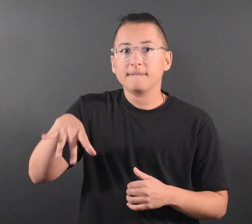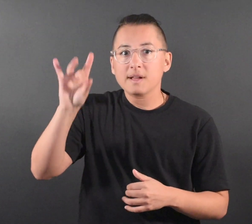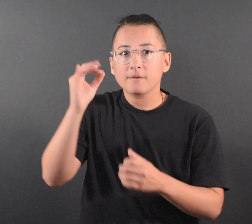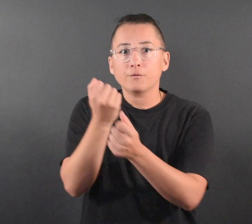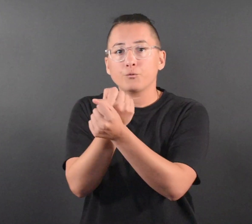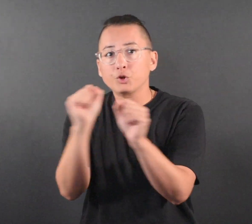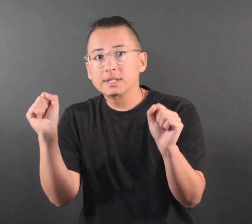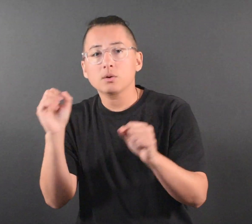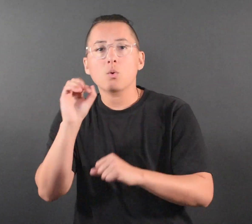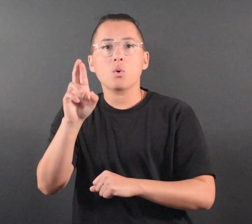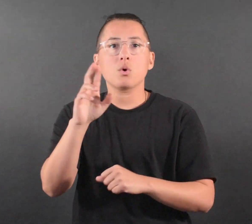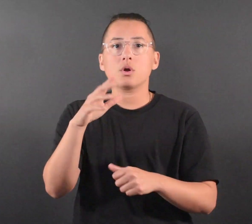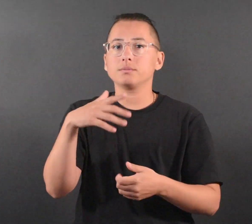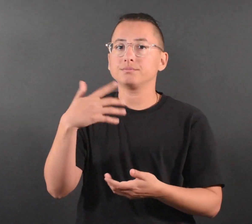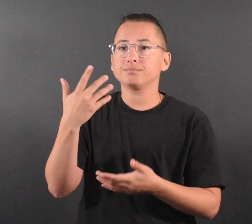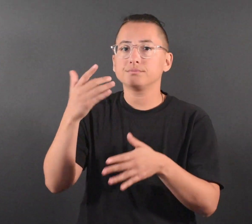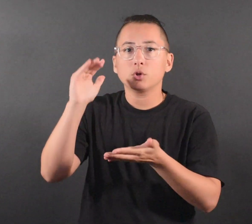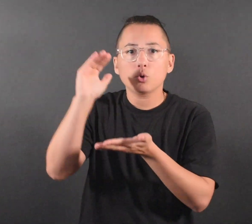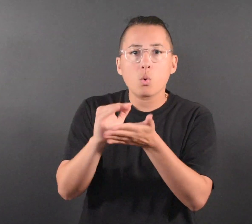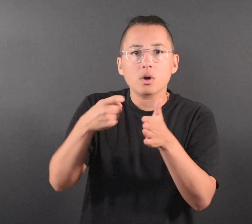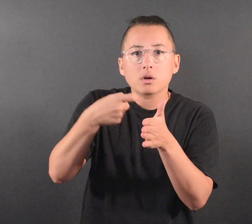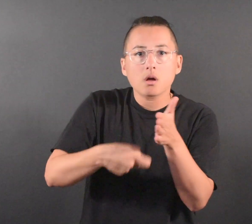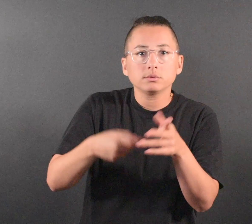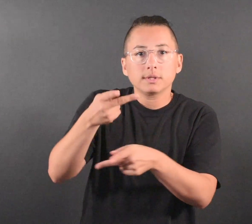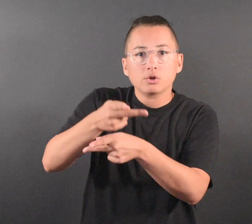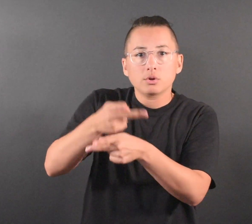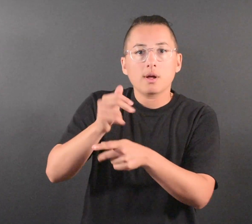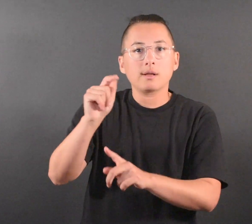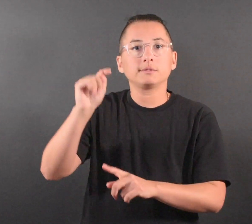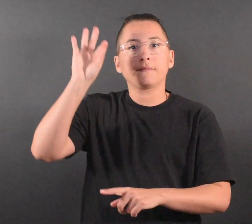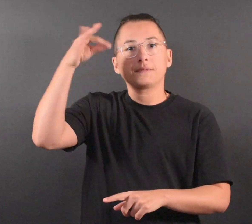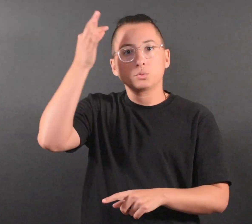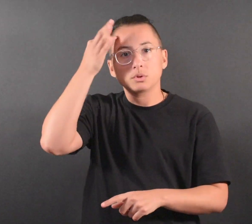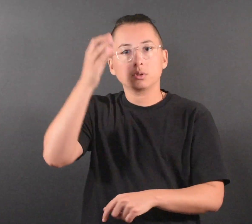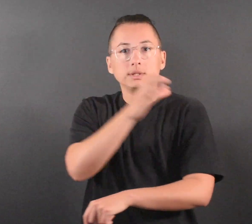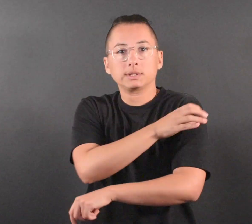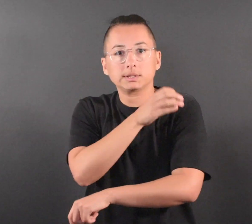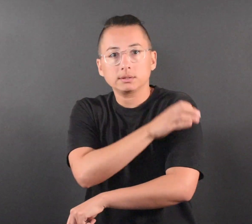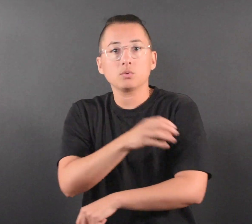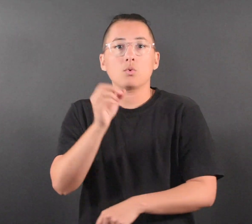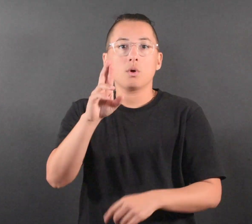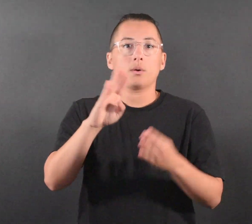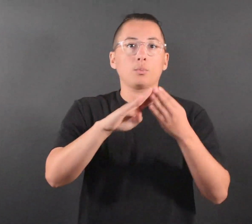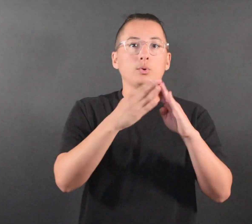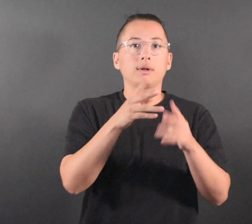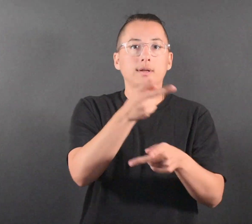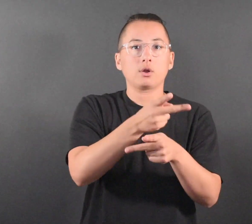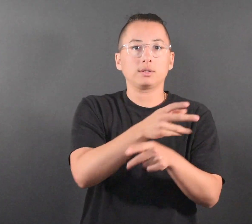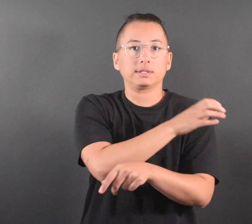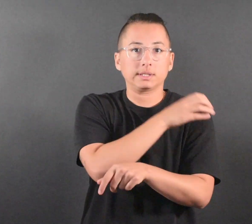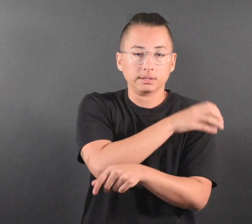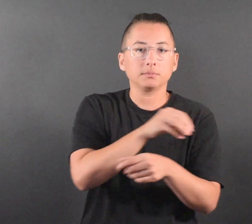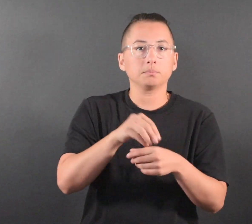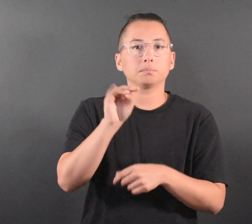find free or low-cost care at a federally funded clinics or community care clinic in Minnesota.